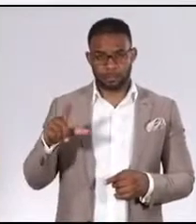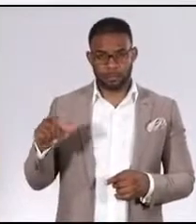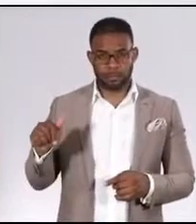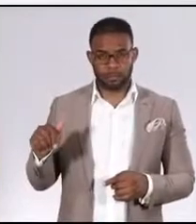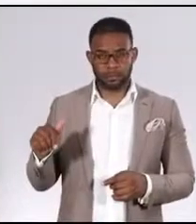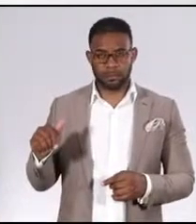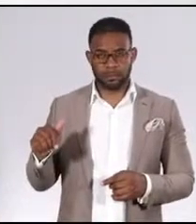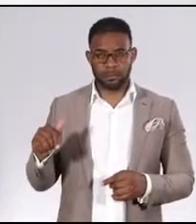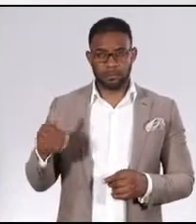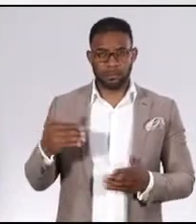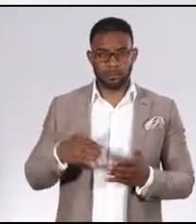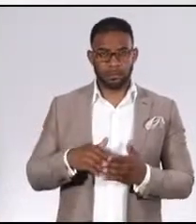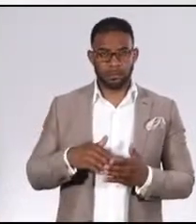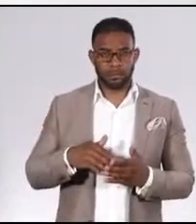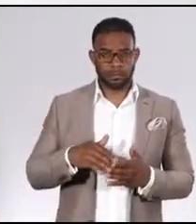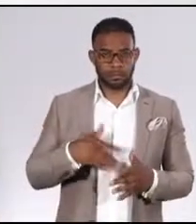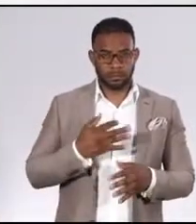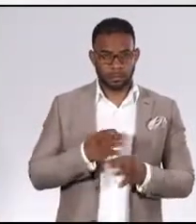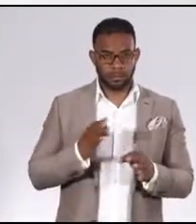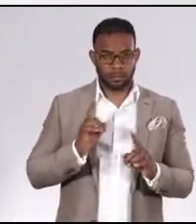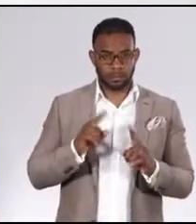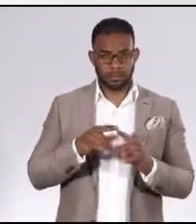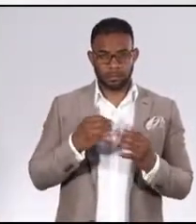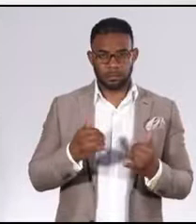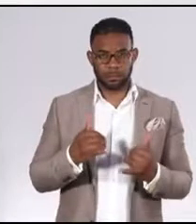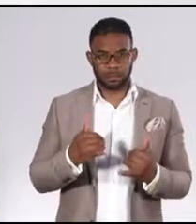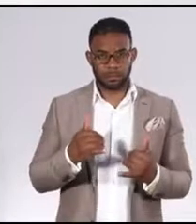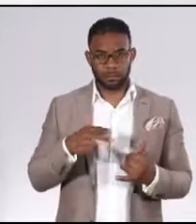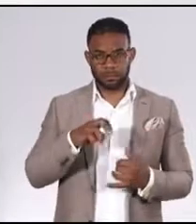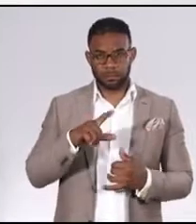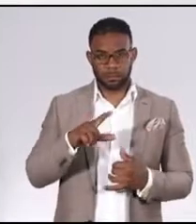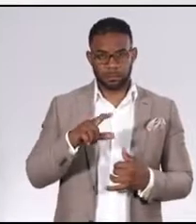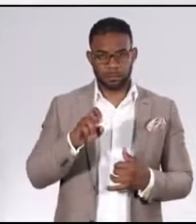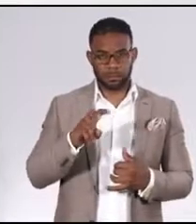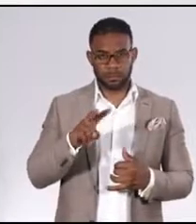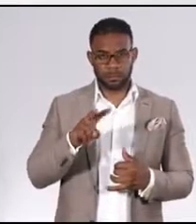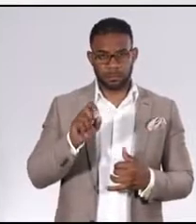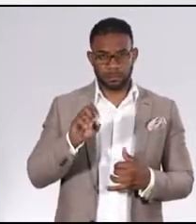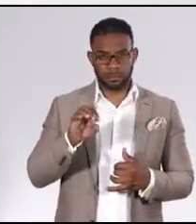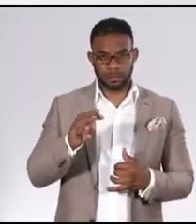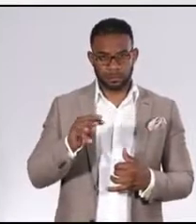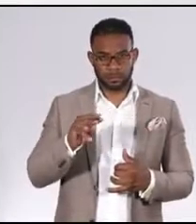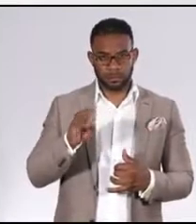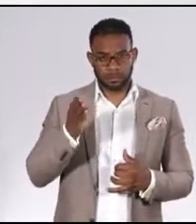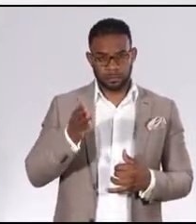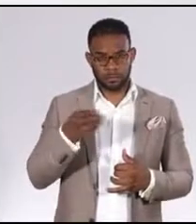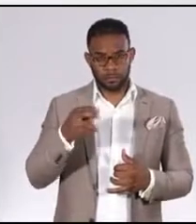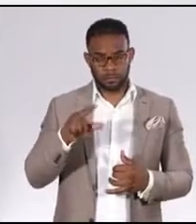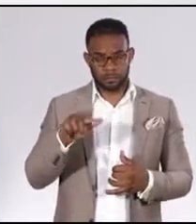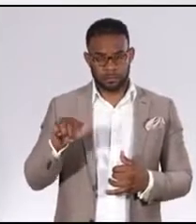again, feel feel free to go there. Now that's pole ev dot com forward slash hl aa.